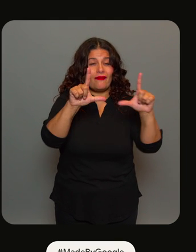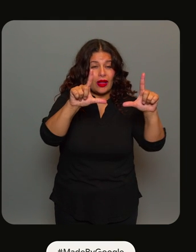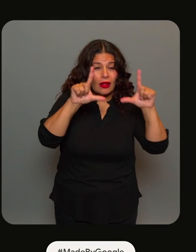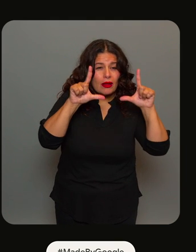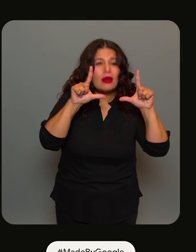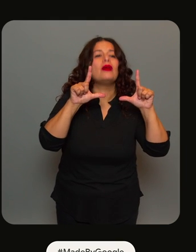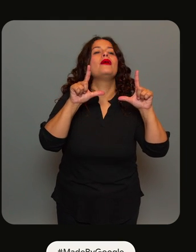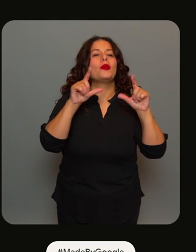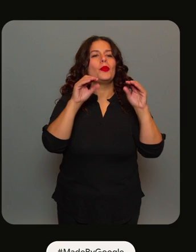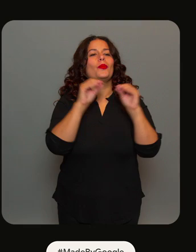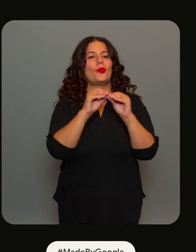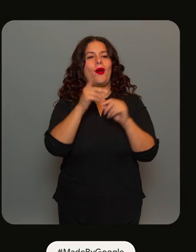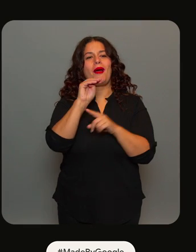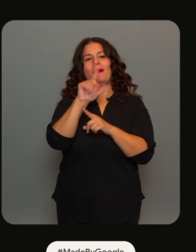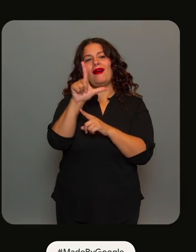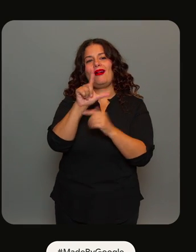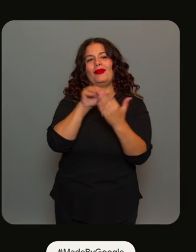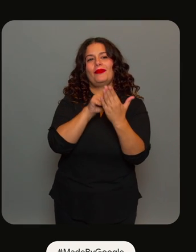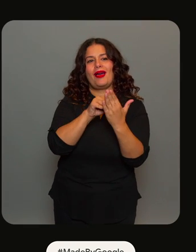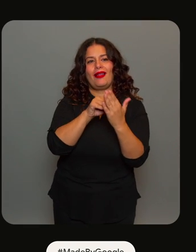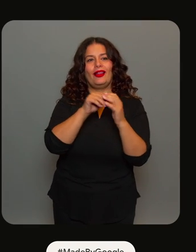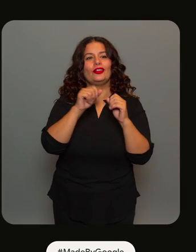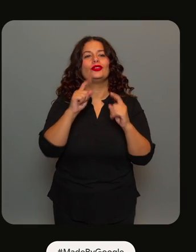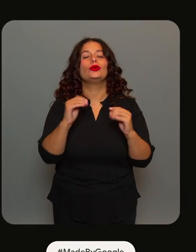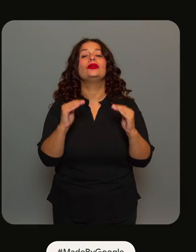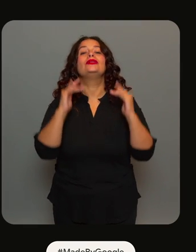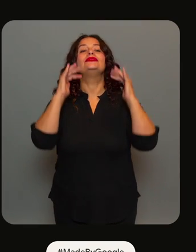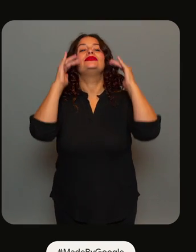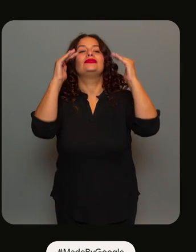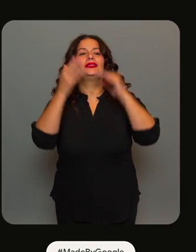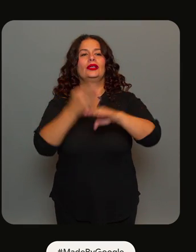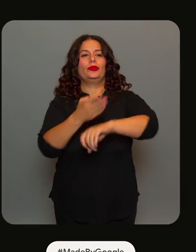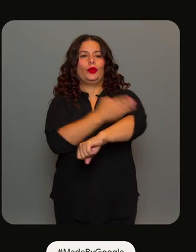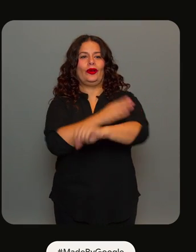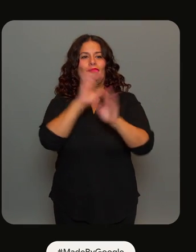upscales your photos to provide even more resolution.